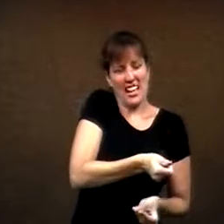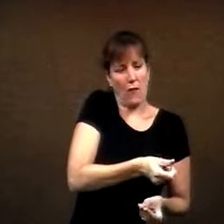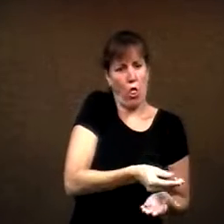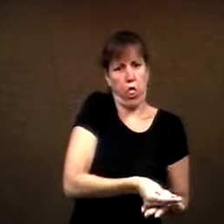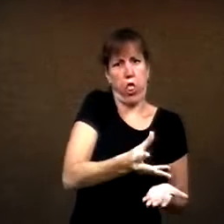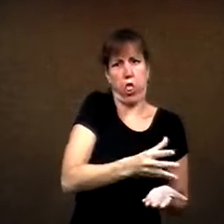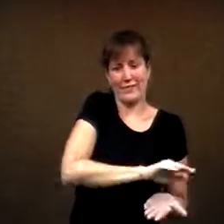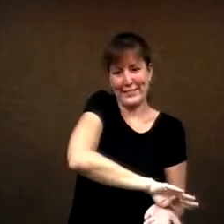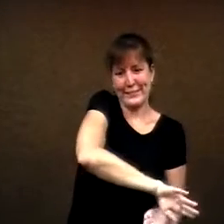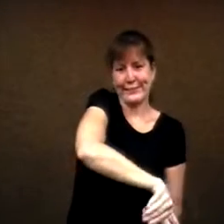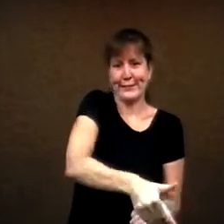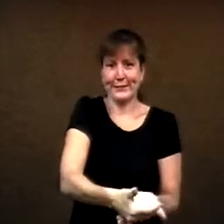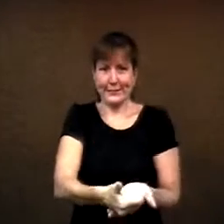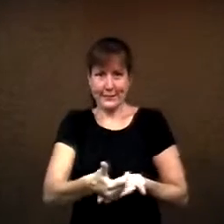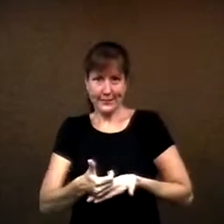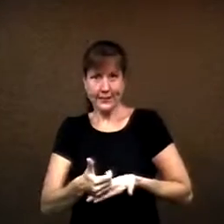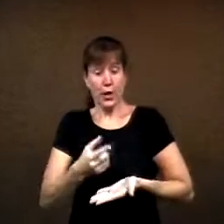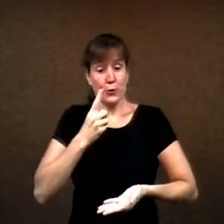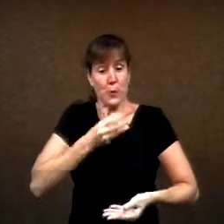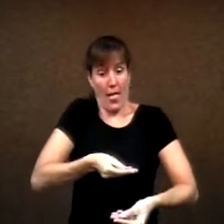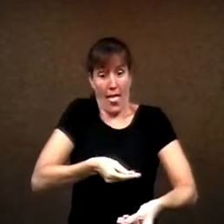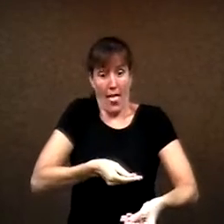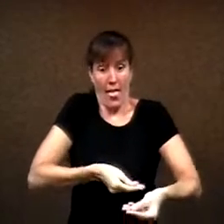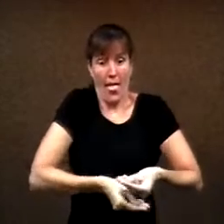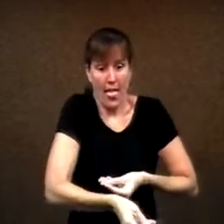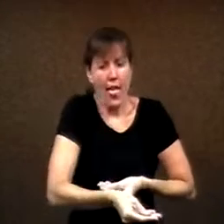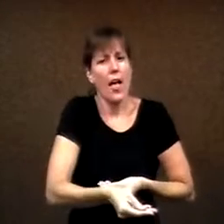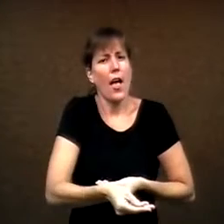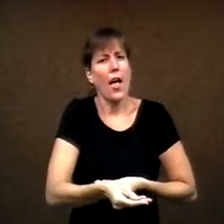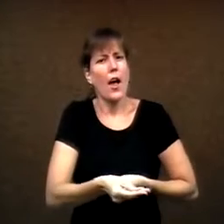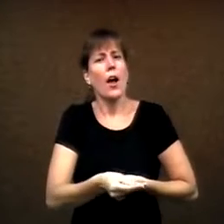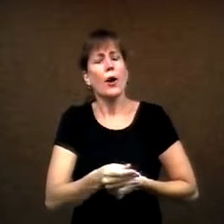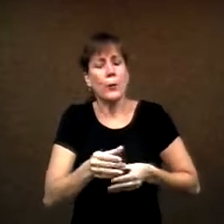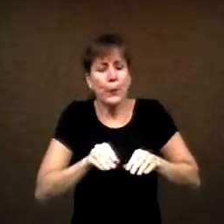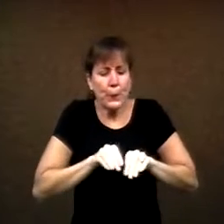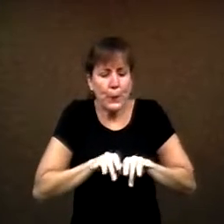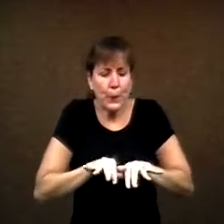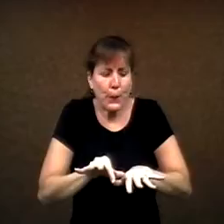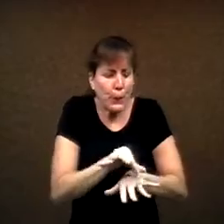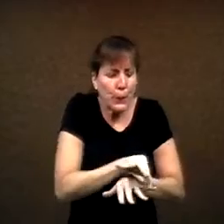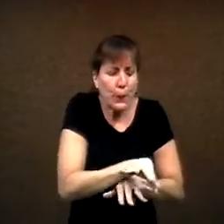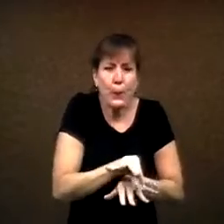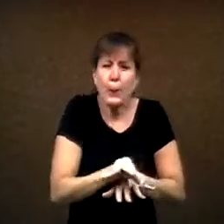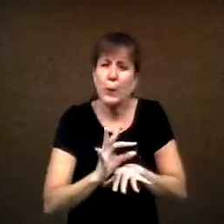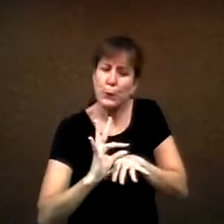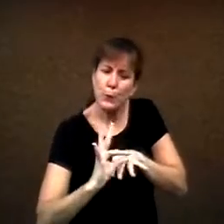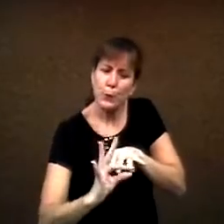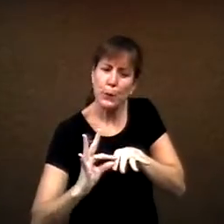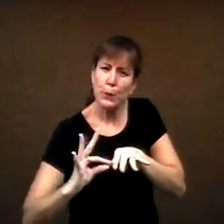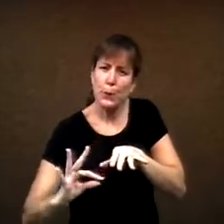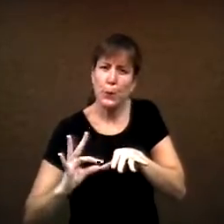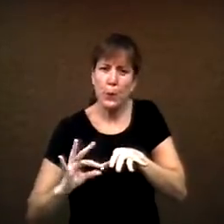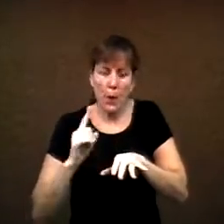exchange, we must rely on small tubes, that things move easily into, and that things move easily out of.